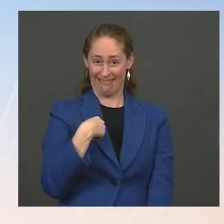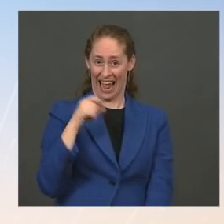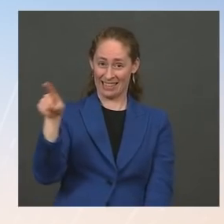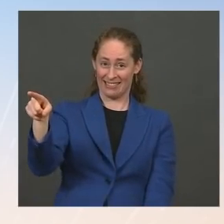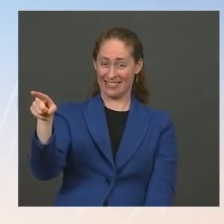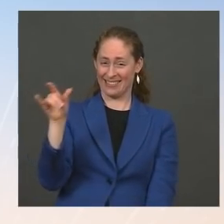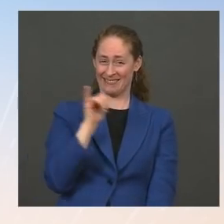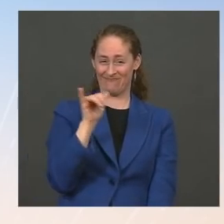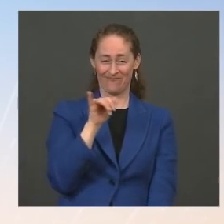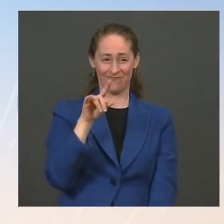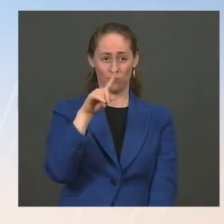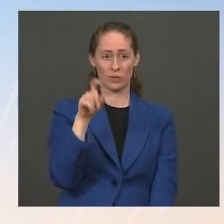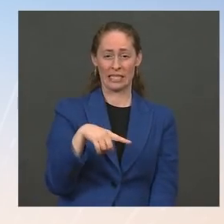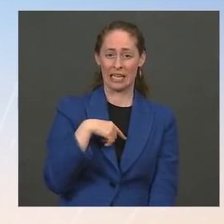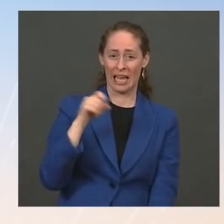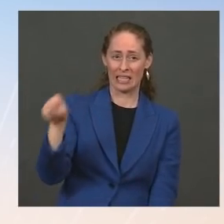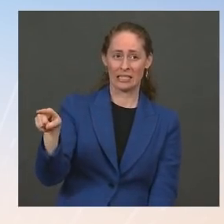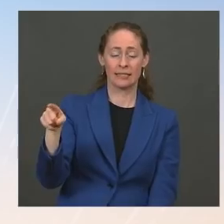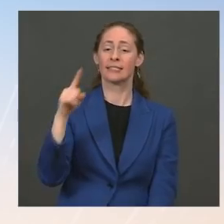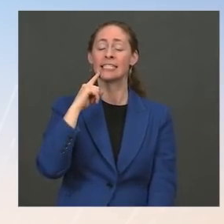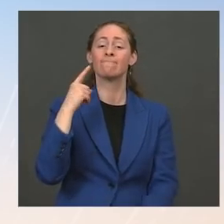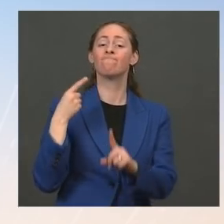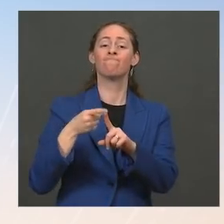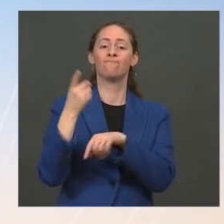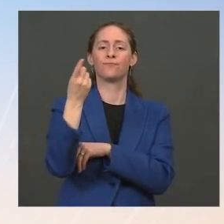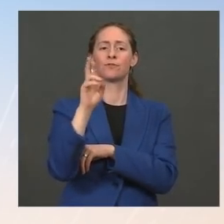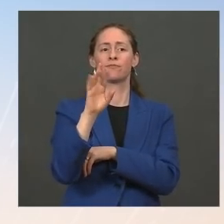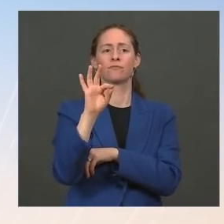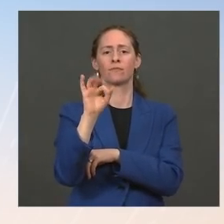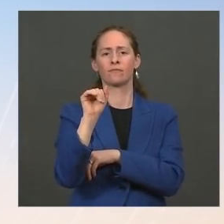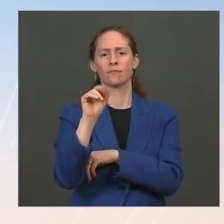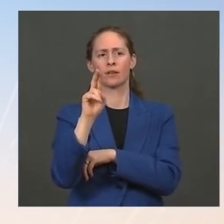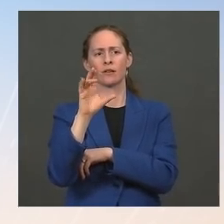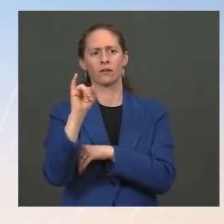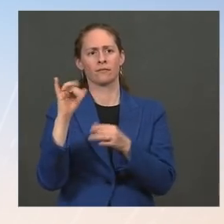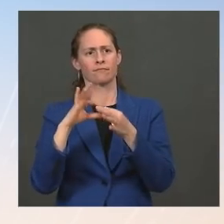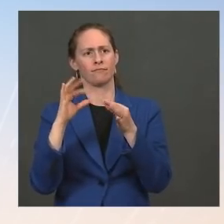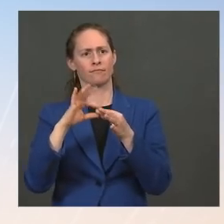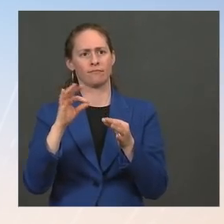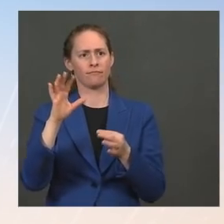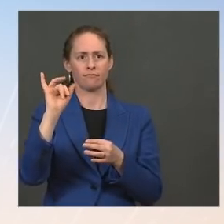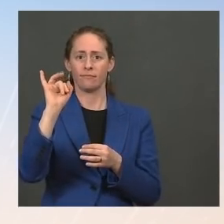and what he would explain if he were standing here is that there's no question that vaccines and the boost --